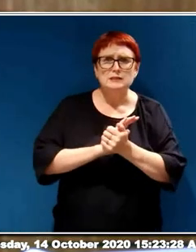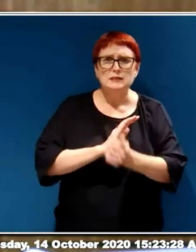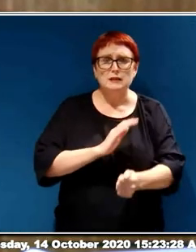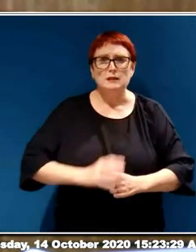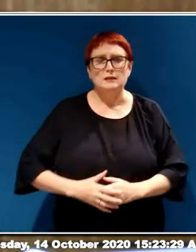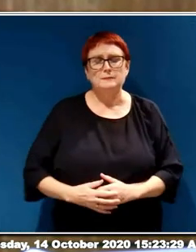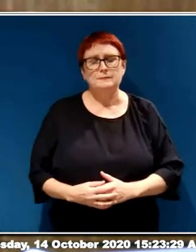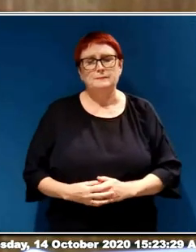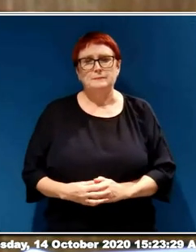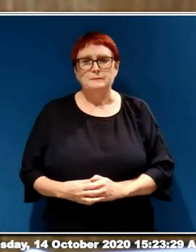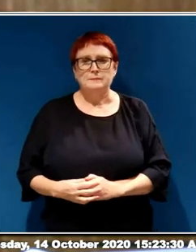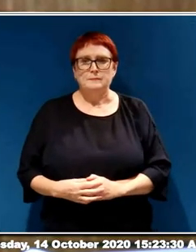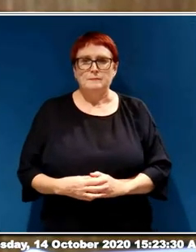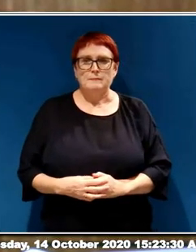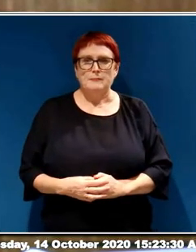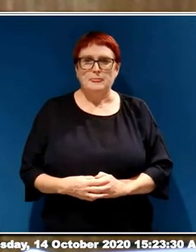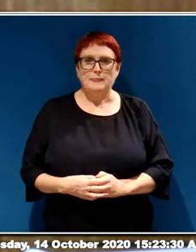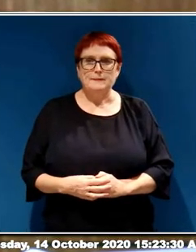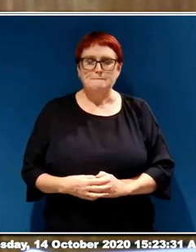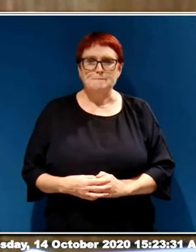that Commissioner Atkinson referred to.